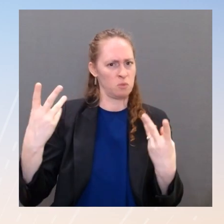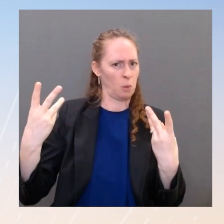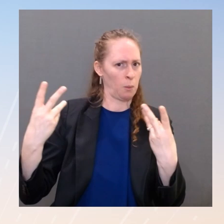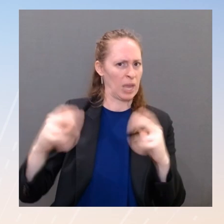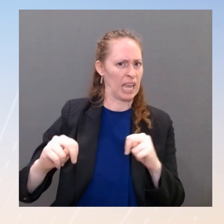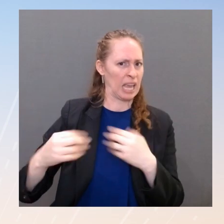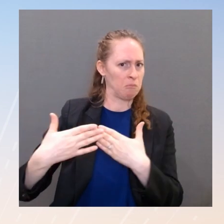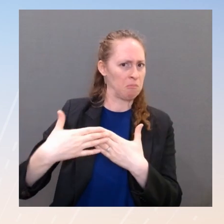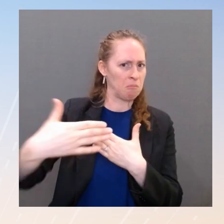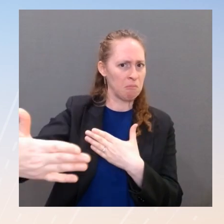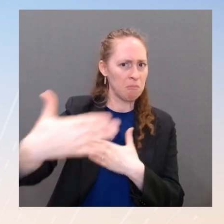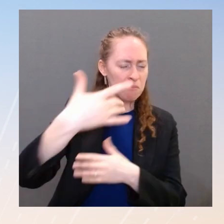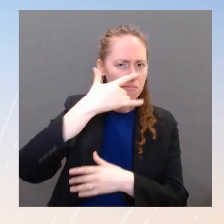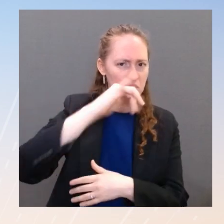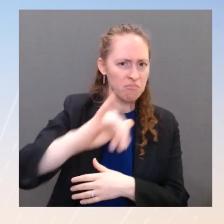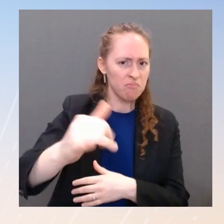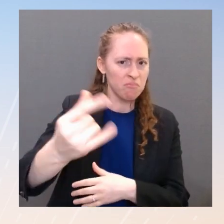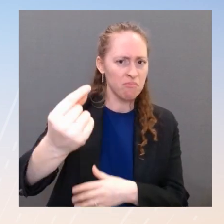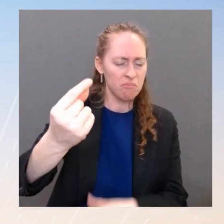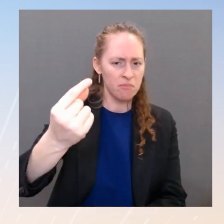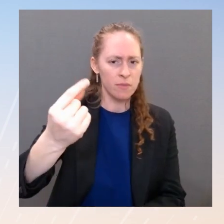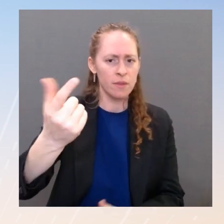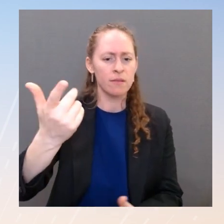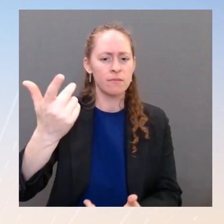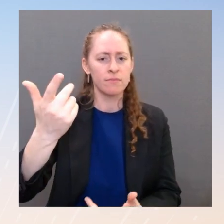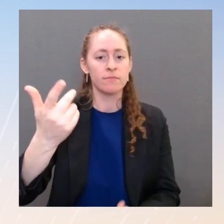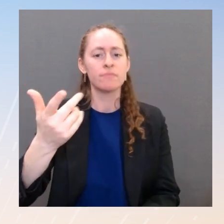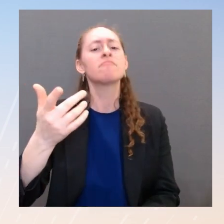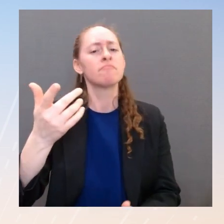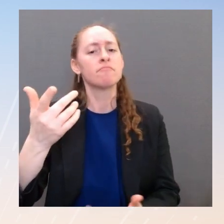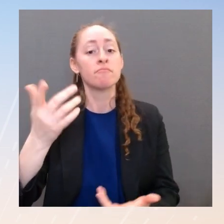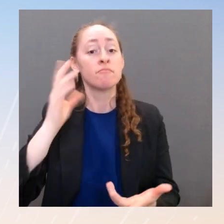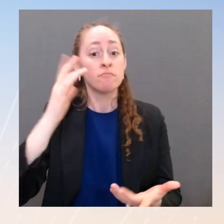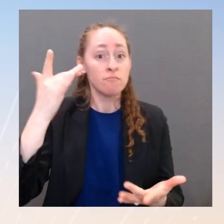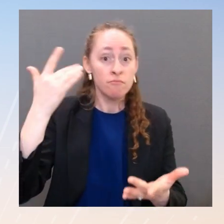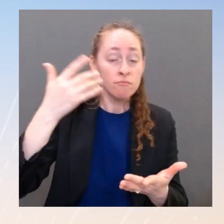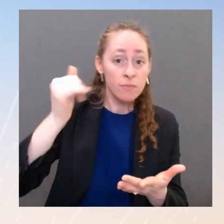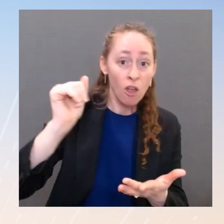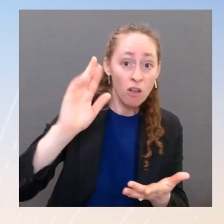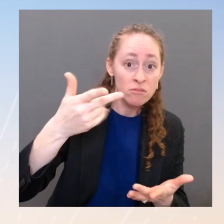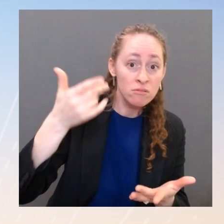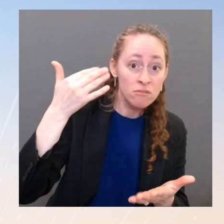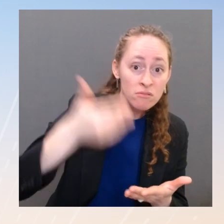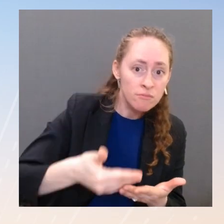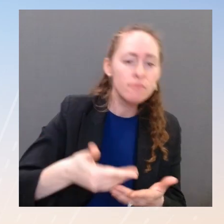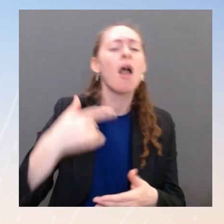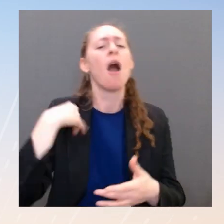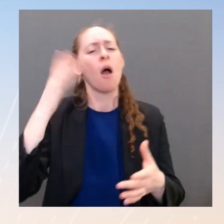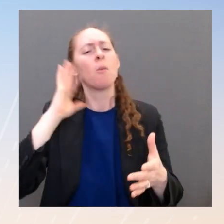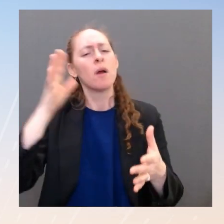Ms. Psaki: Well, "by the end of August" and "in the next couple of weeks" is the same thing. So -- The Press: So the President isn't speeding up his timeline